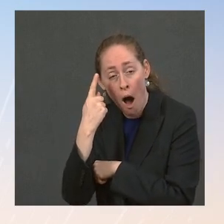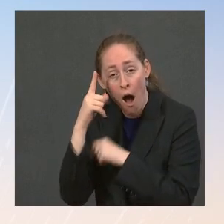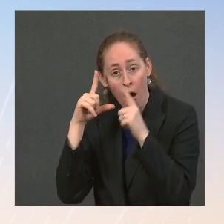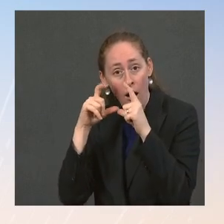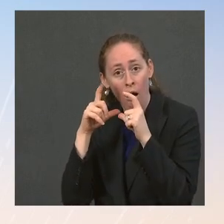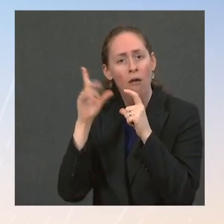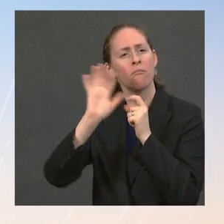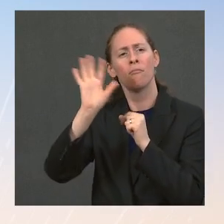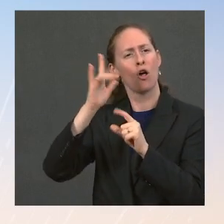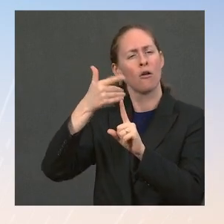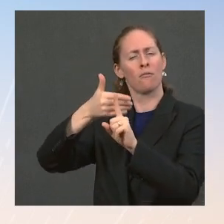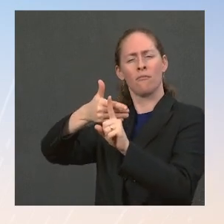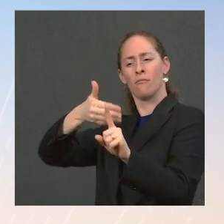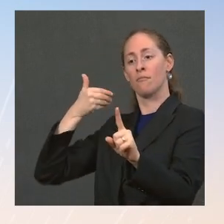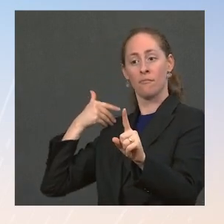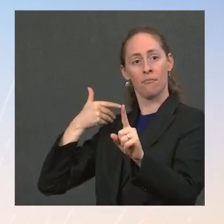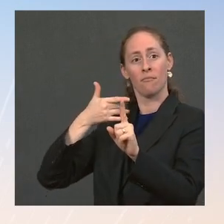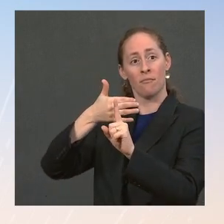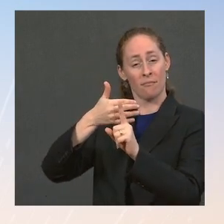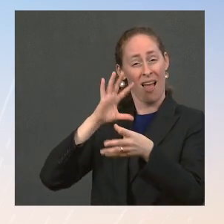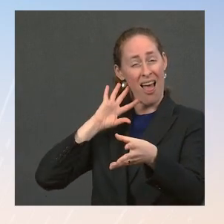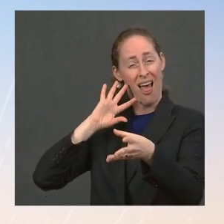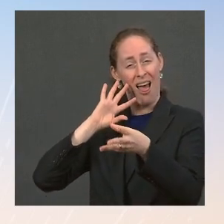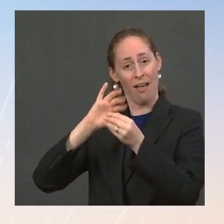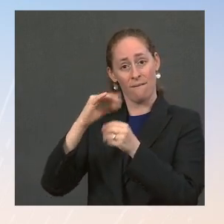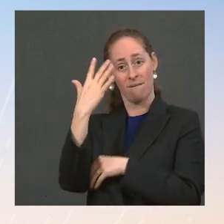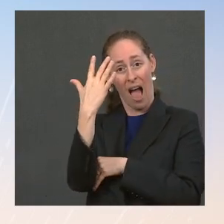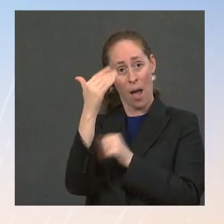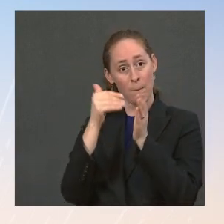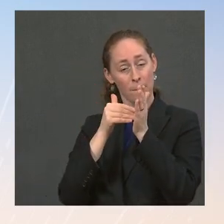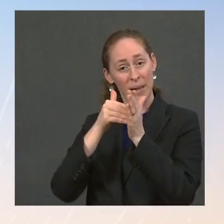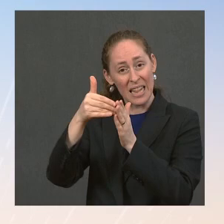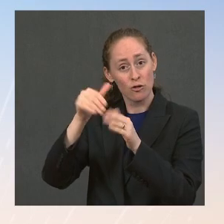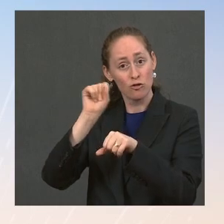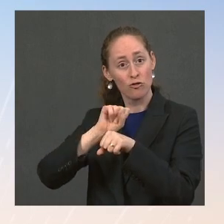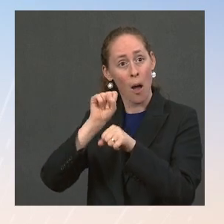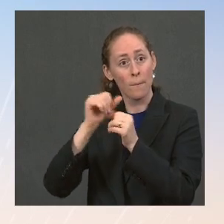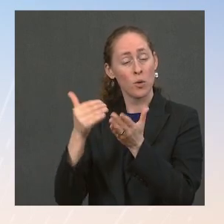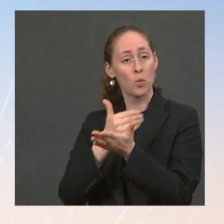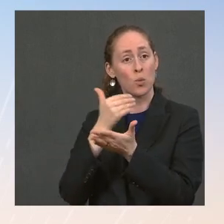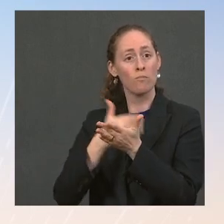We have created an average of 500,000 jobs a month. We are at a faster rate of economic growth,